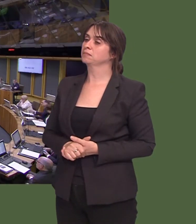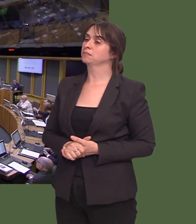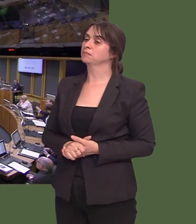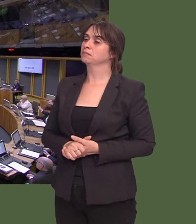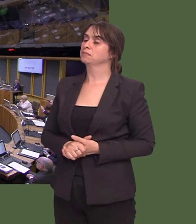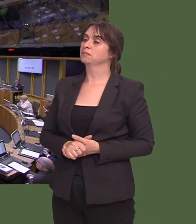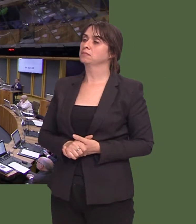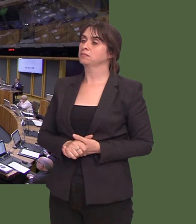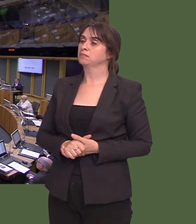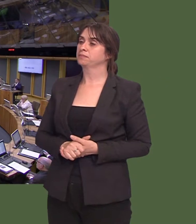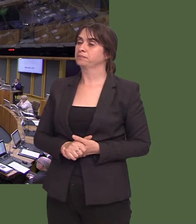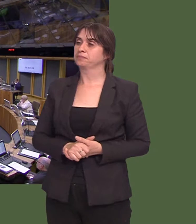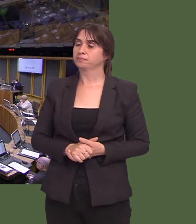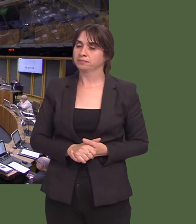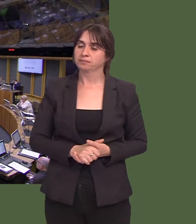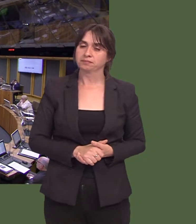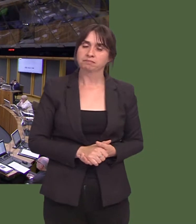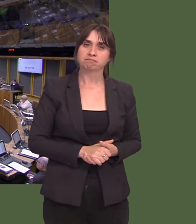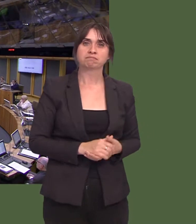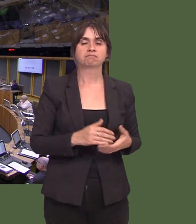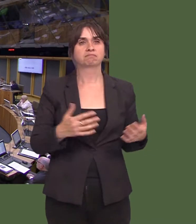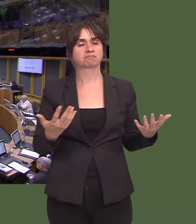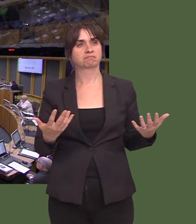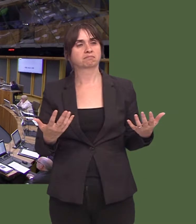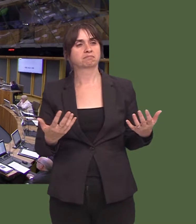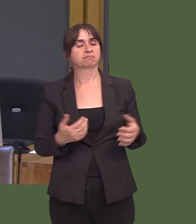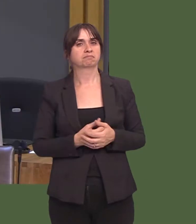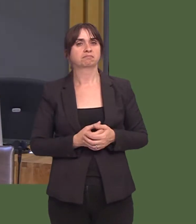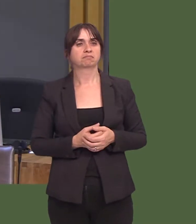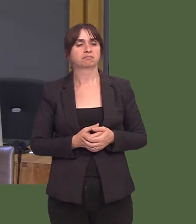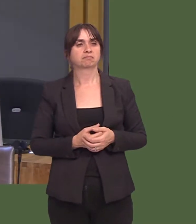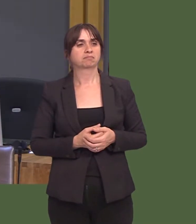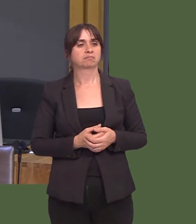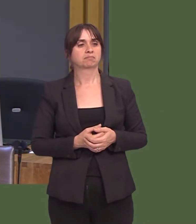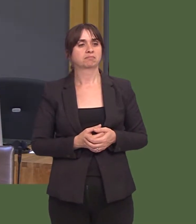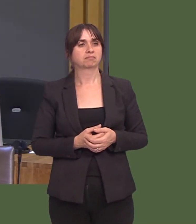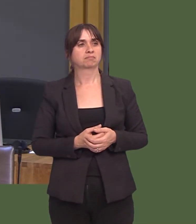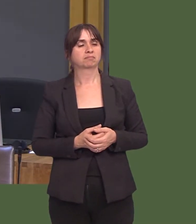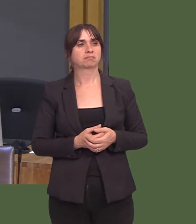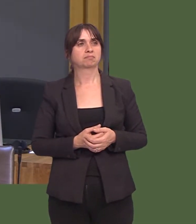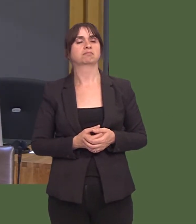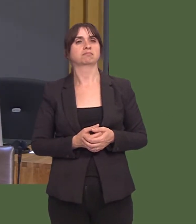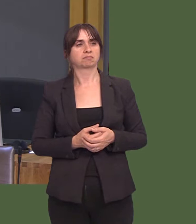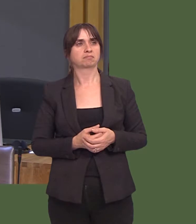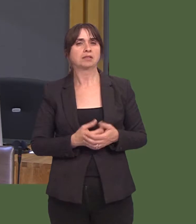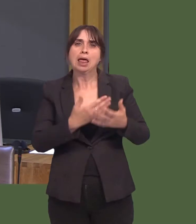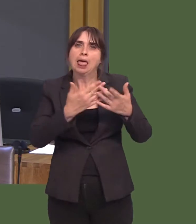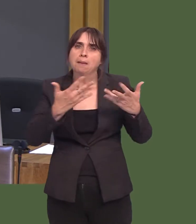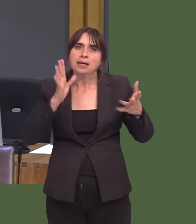Simon Thomas: We have no figures, of courseóalthough some figures have been quoted, there are no figures on how many young people voted last week.